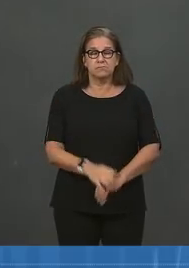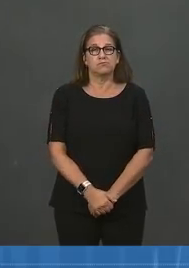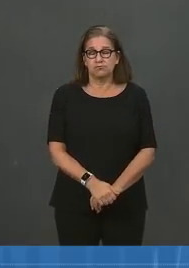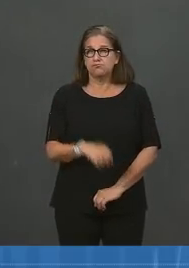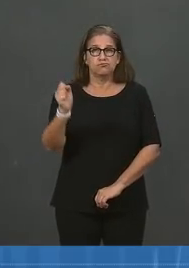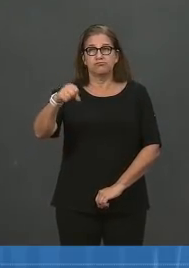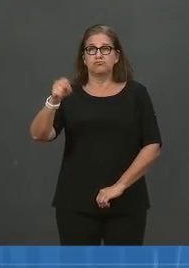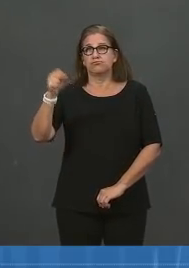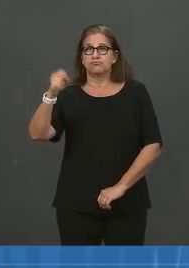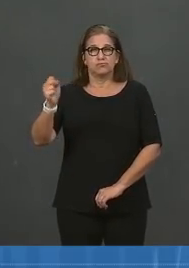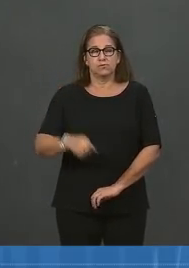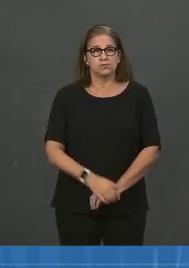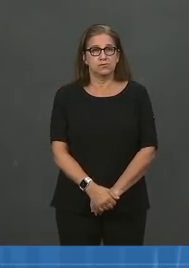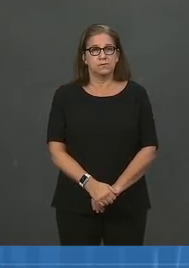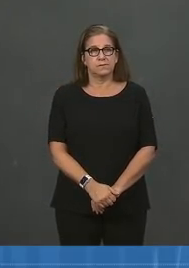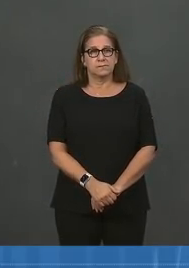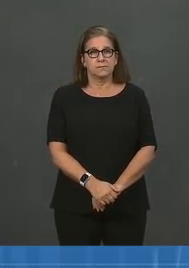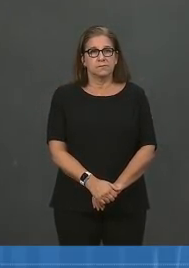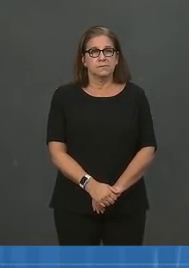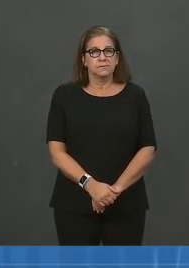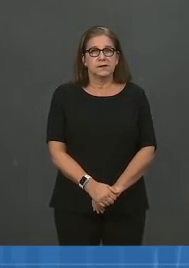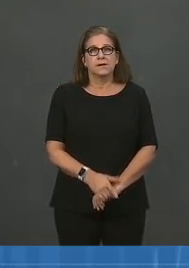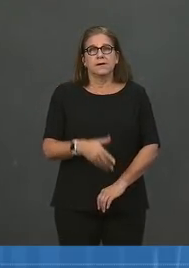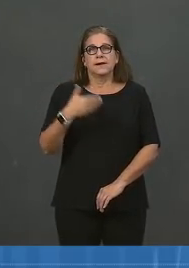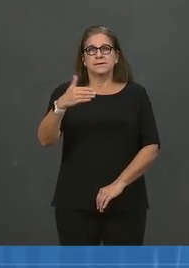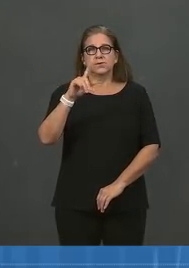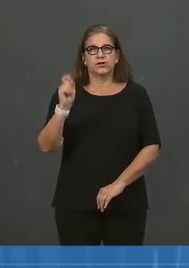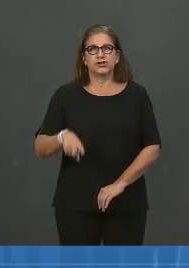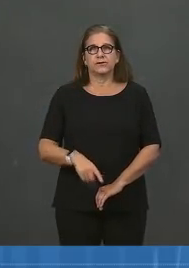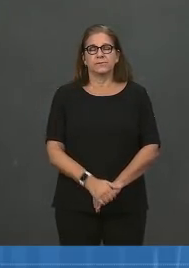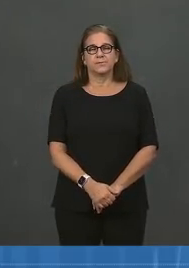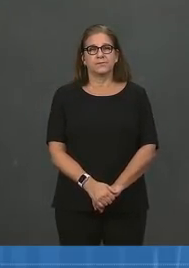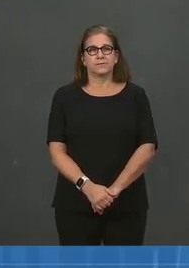Mr. Zients: Next question. Moderator: Pettypiece at NBC News.